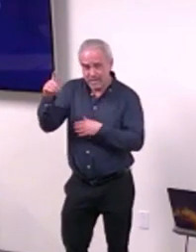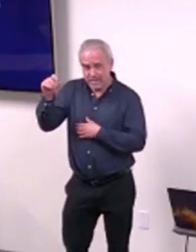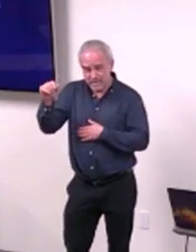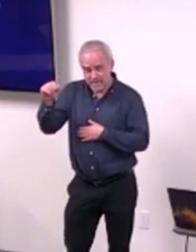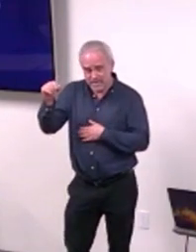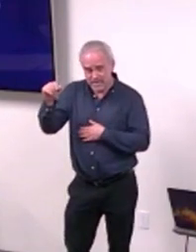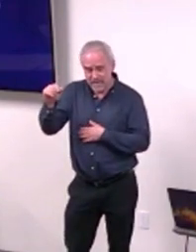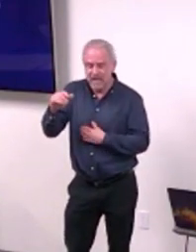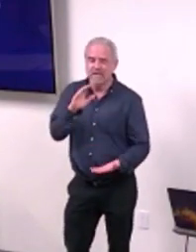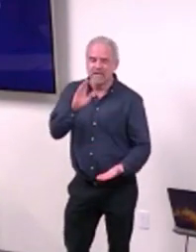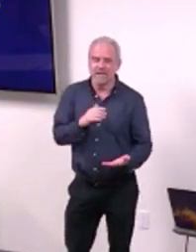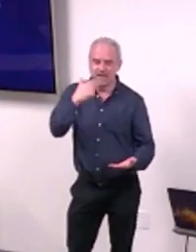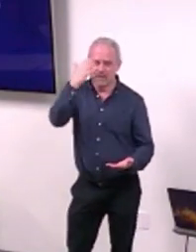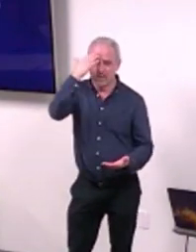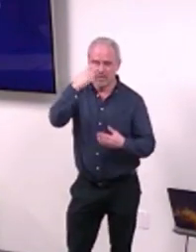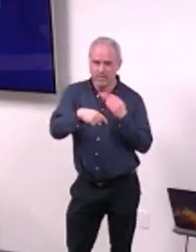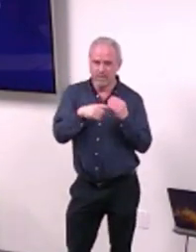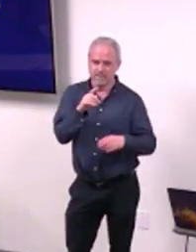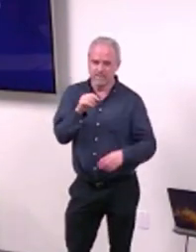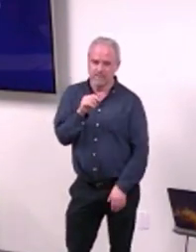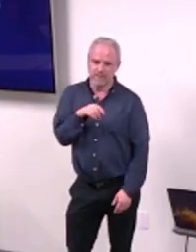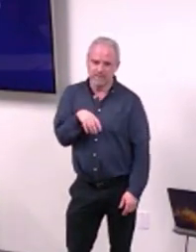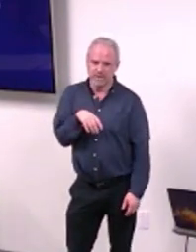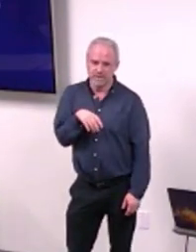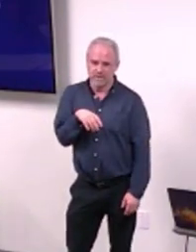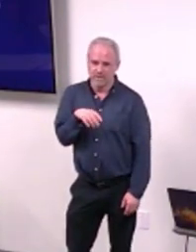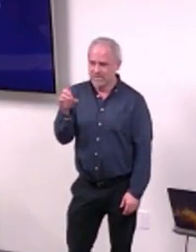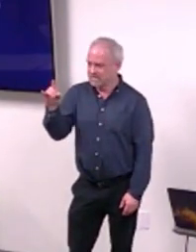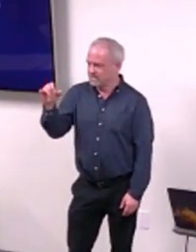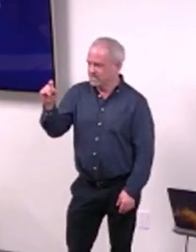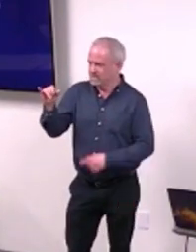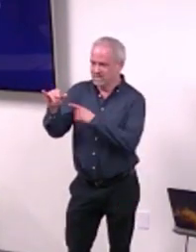There's yeah, I'm no expert. I don't think anyone is.